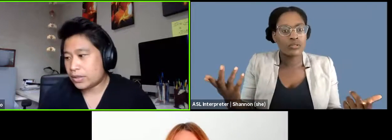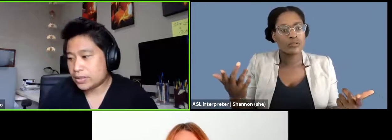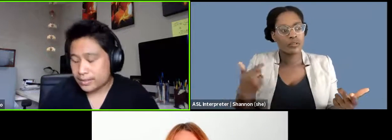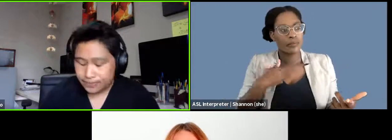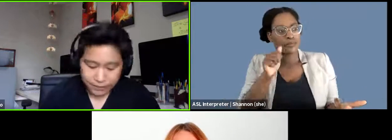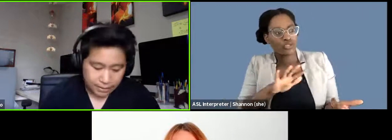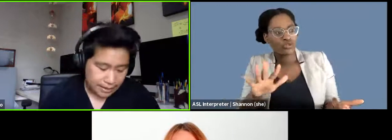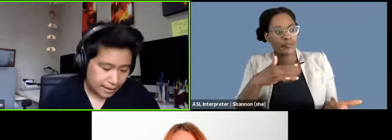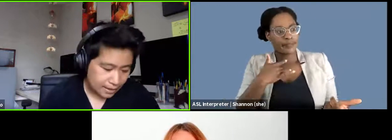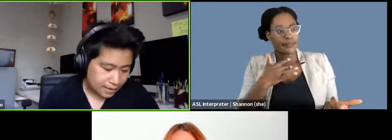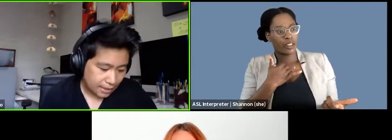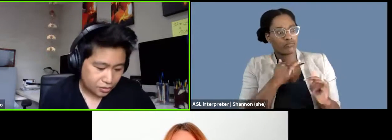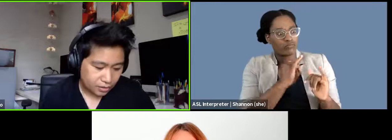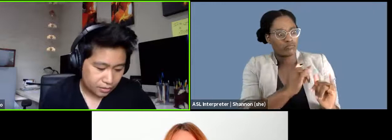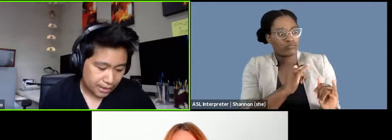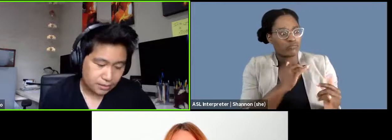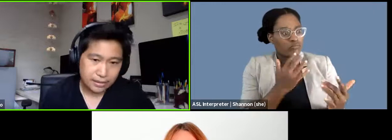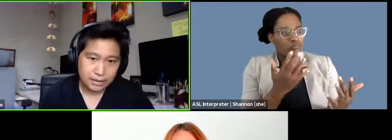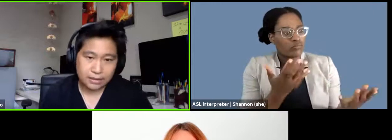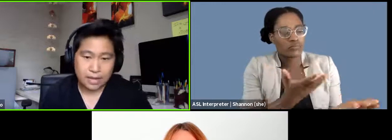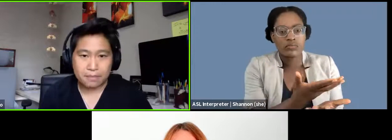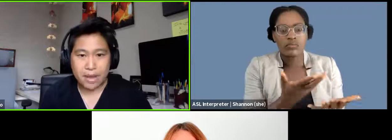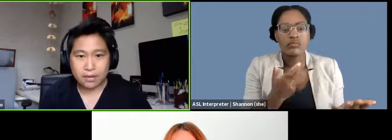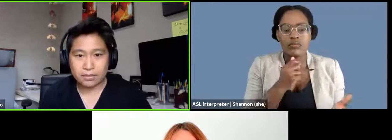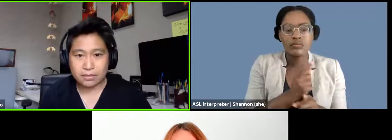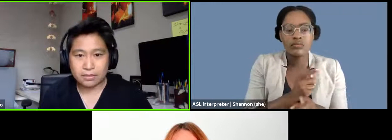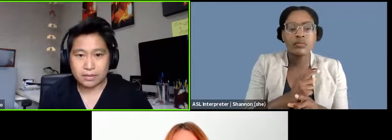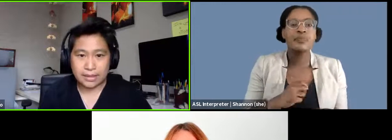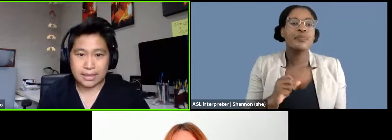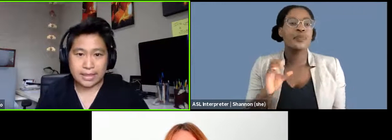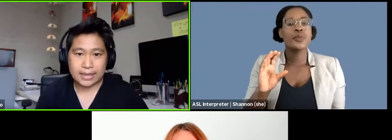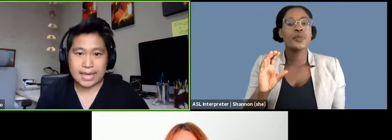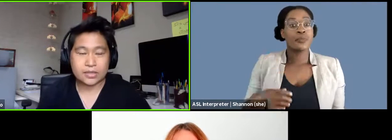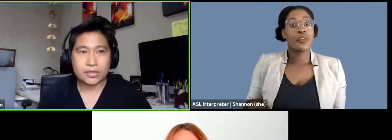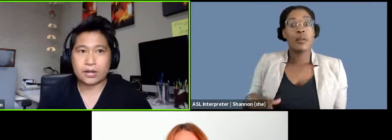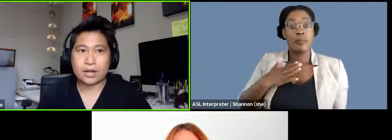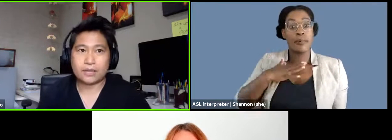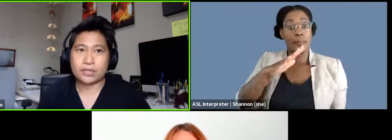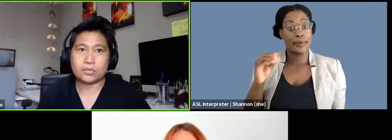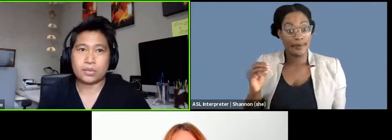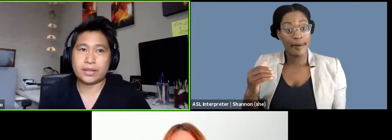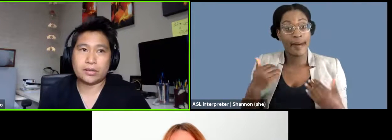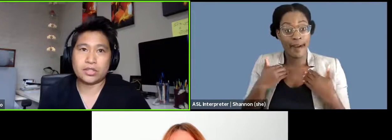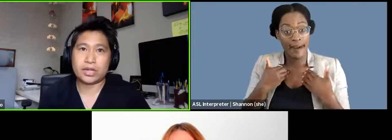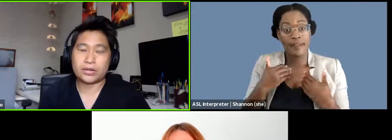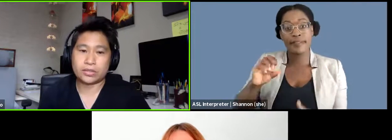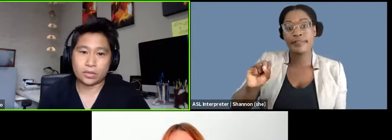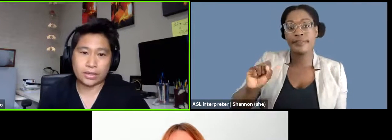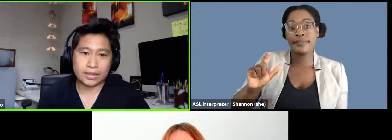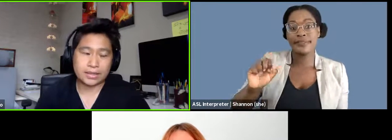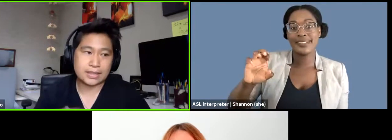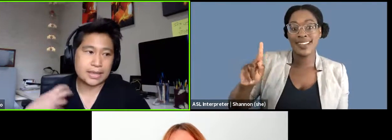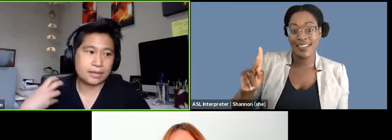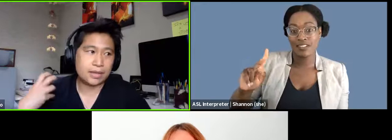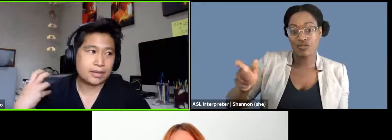There is a dedicated Slack channel at Gladly about DEI. It started off with sharing stories and